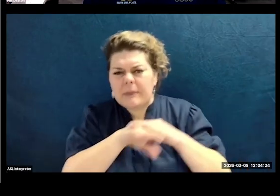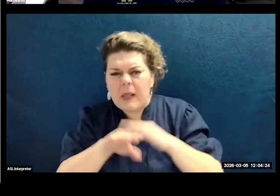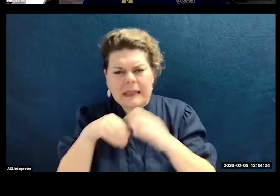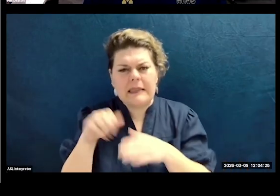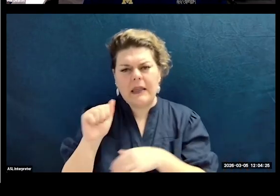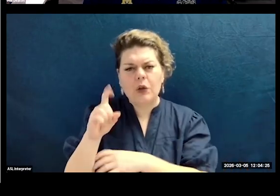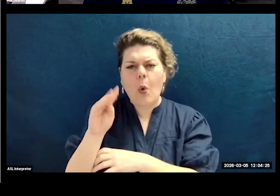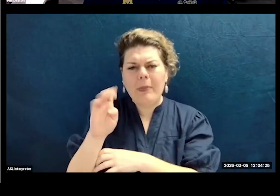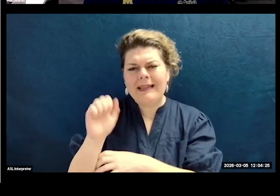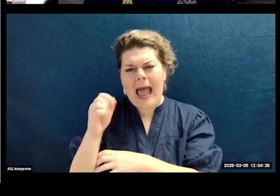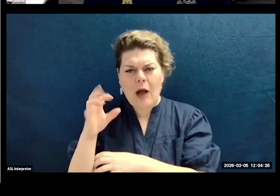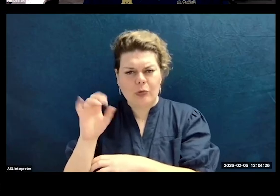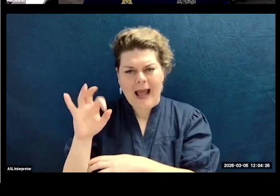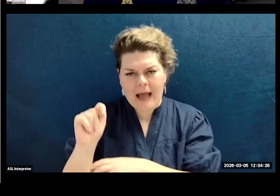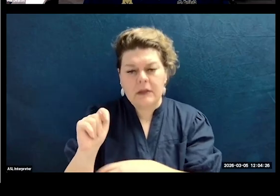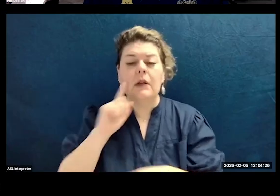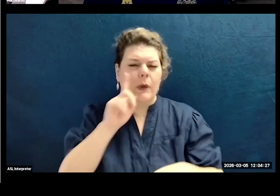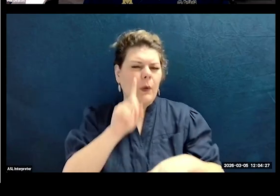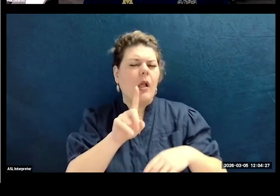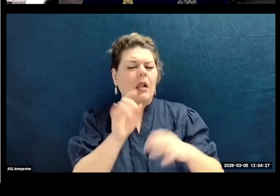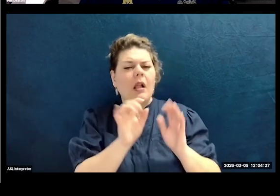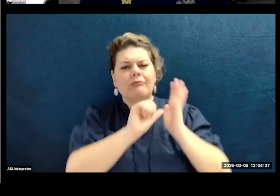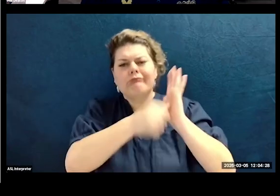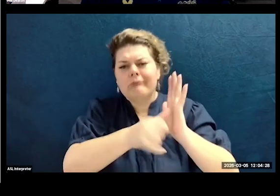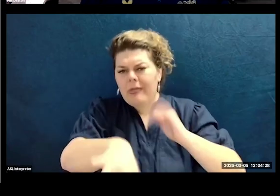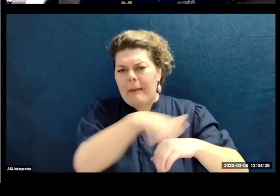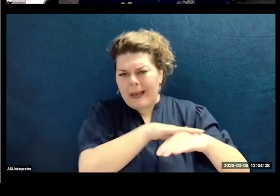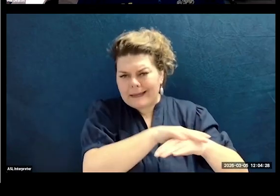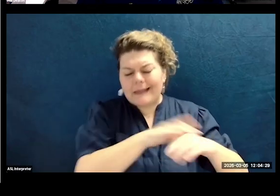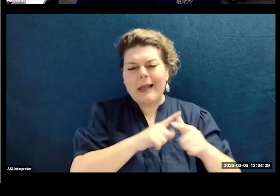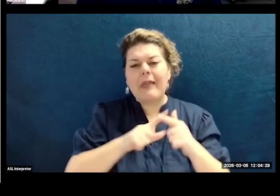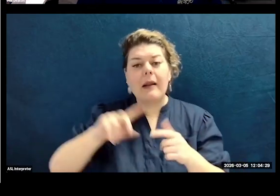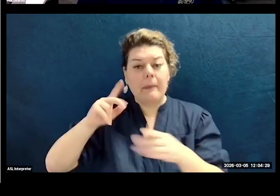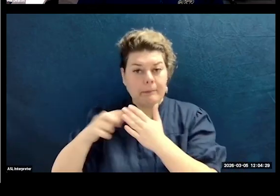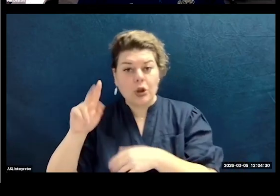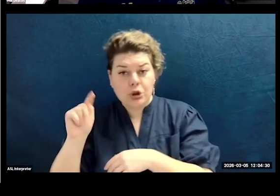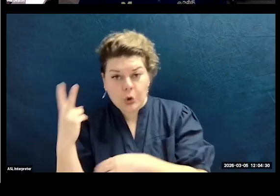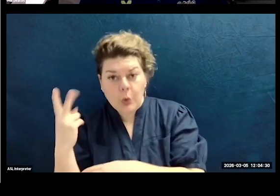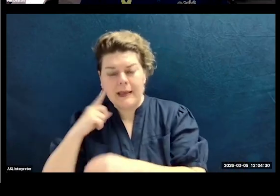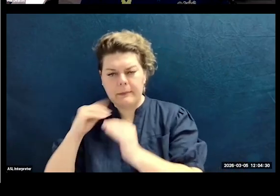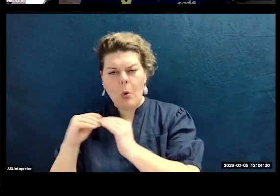So, we'll highlight those basics and then there are those more advanced steps that you'll wanna learn a little bit more about in part two.